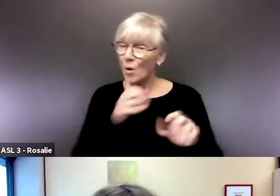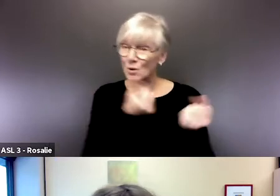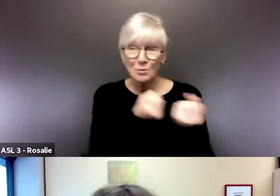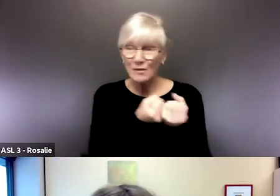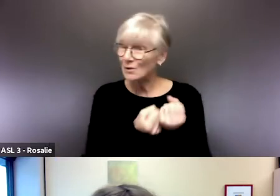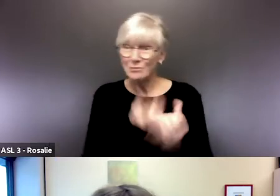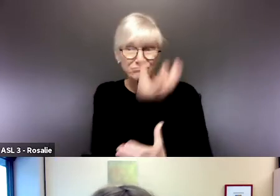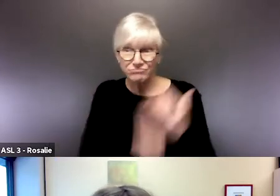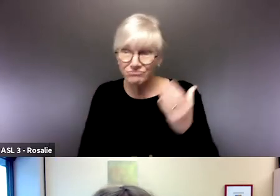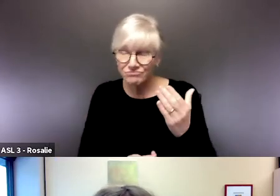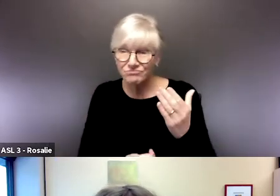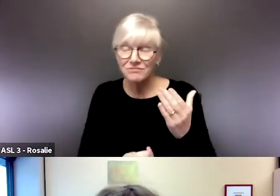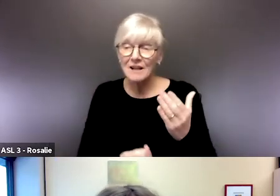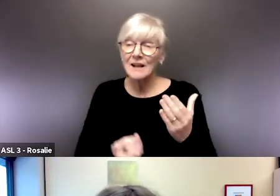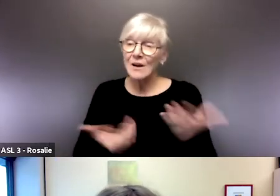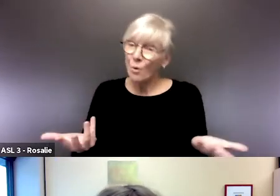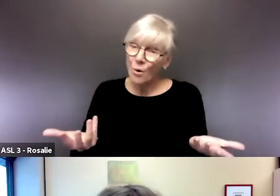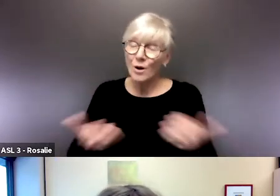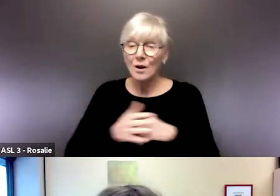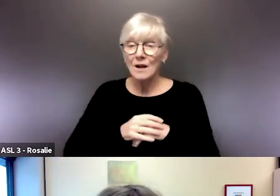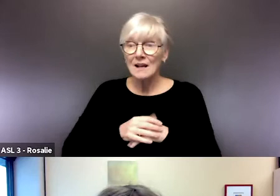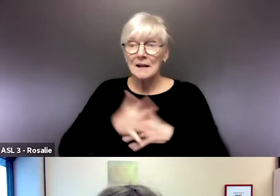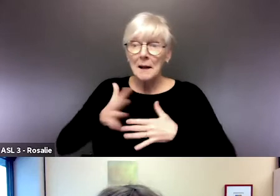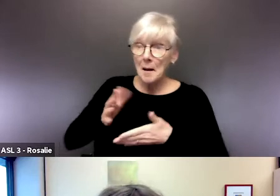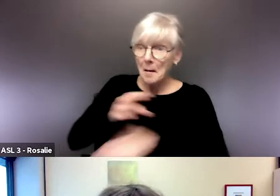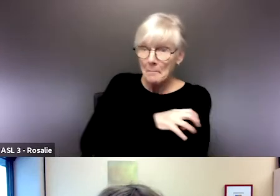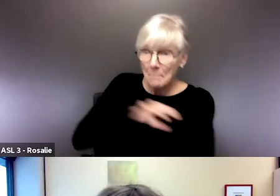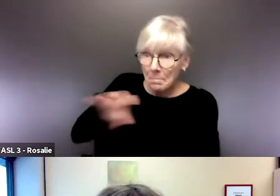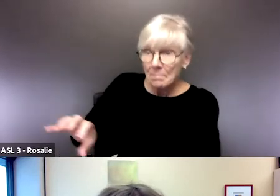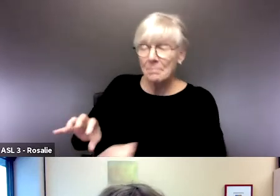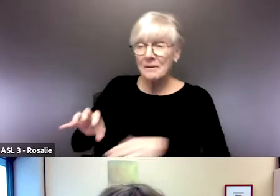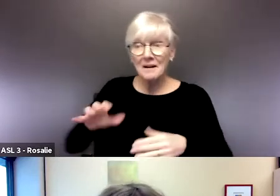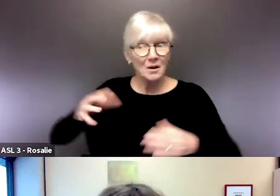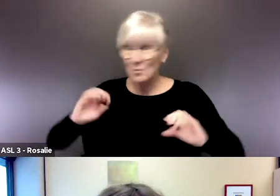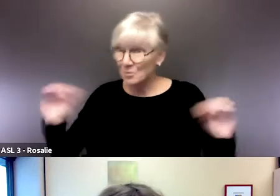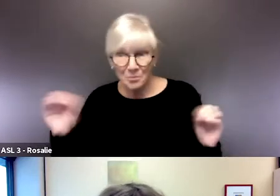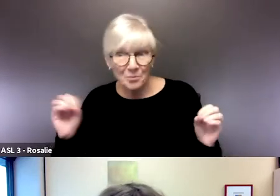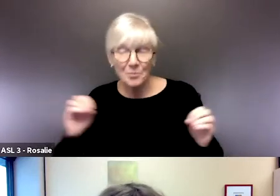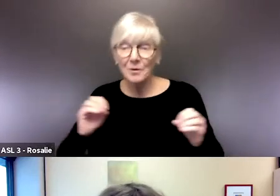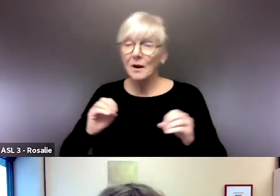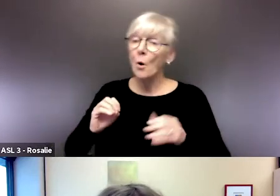and coworkers and lack of decision-making control to decide how to get the job done,